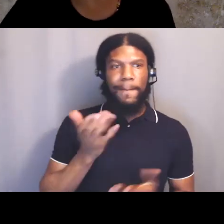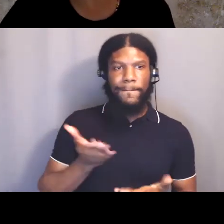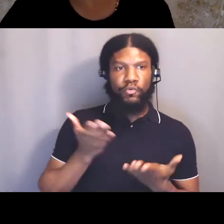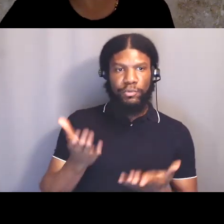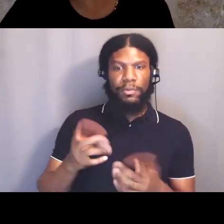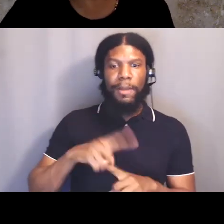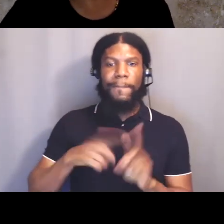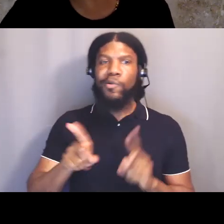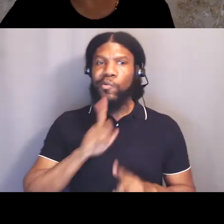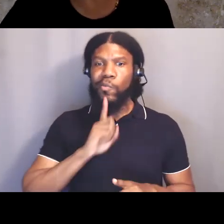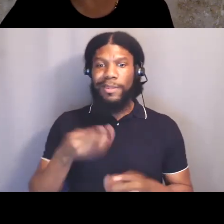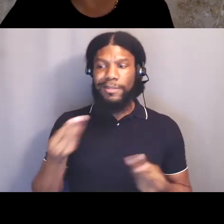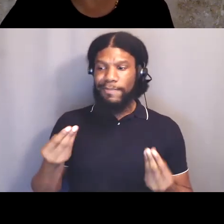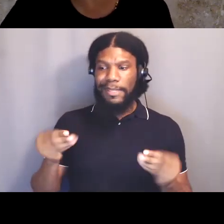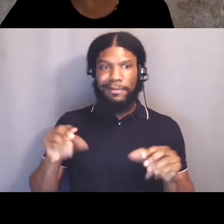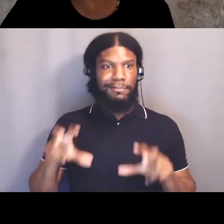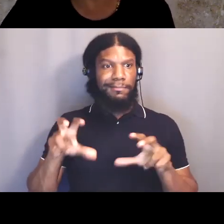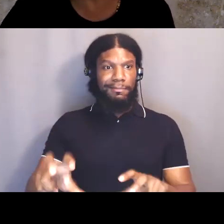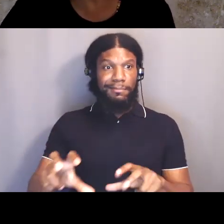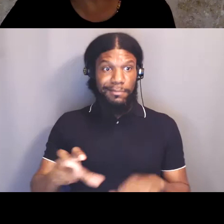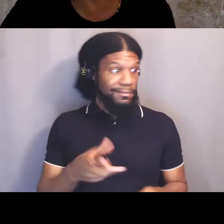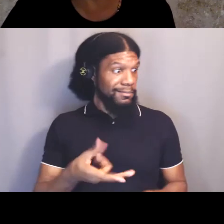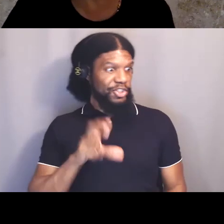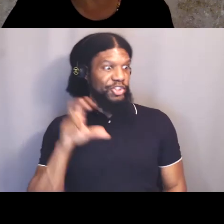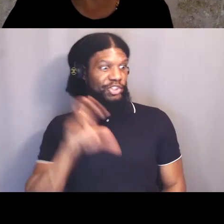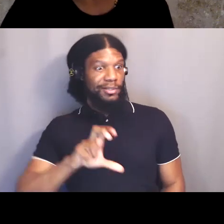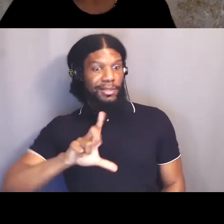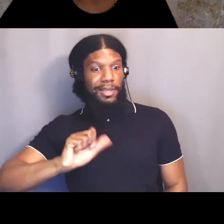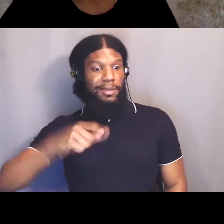which will increase LAPD by 250 officers.